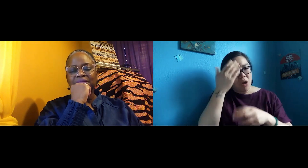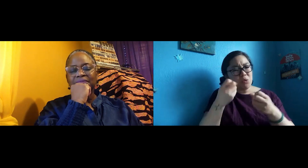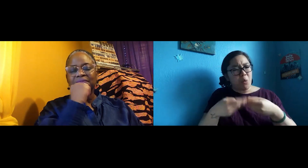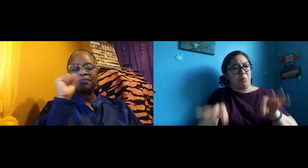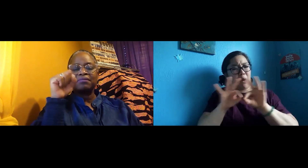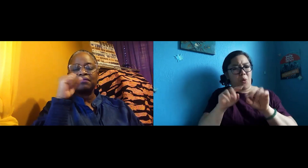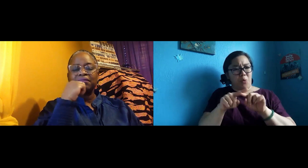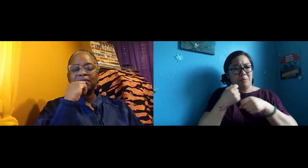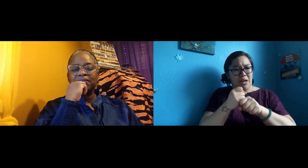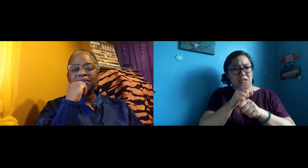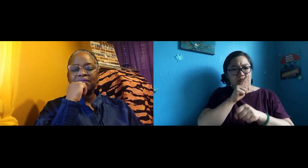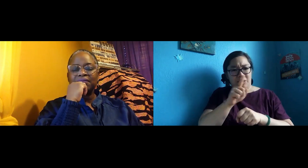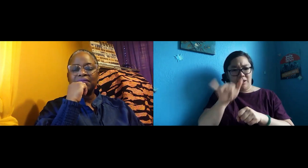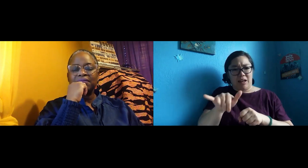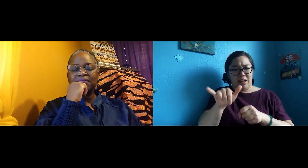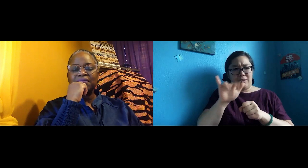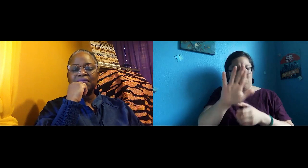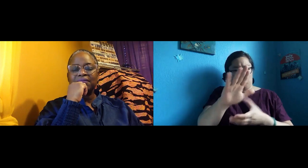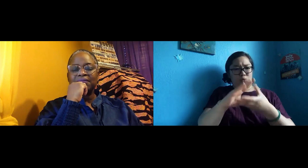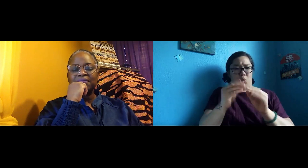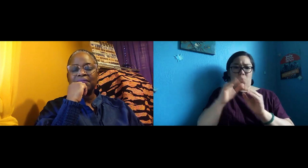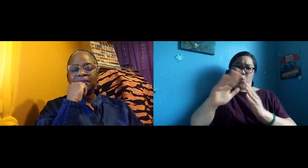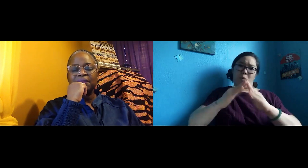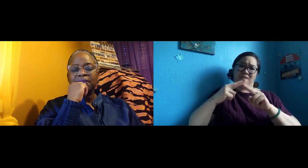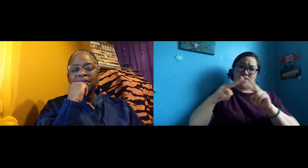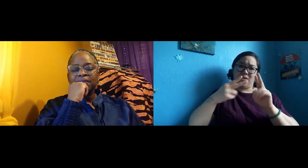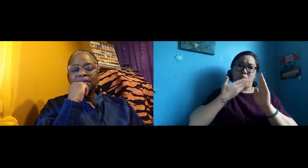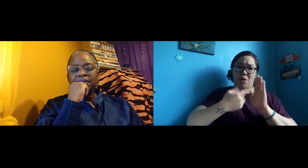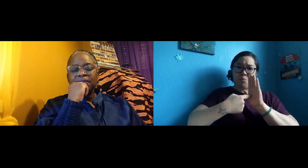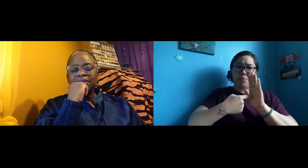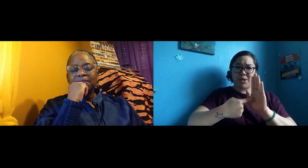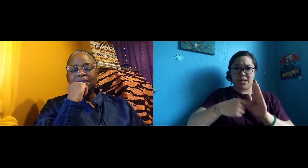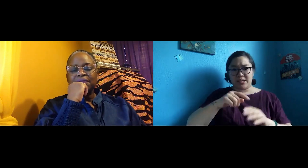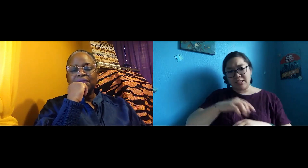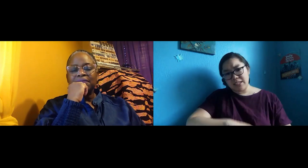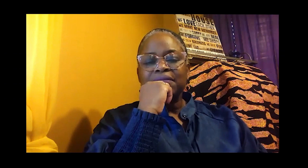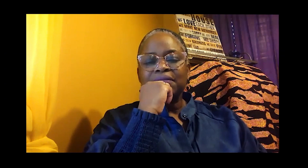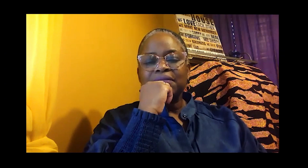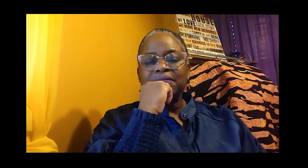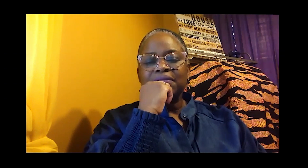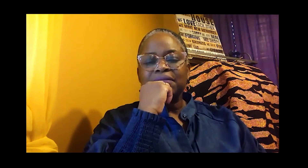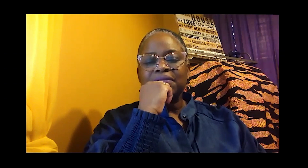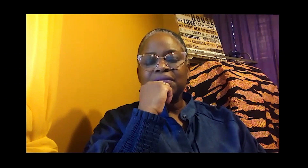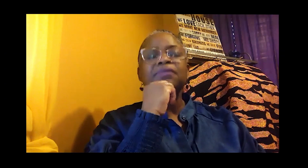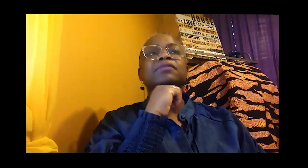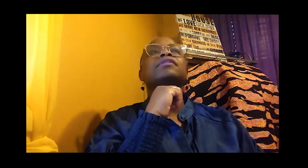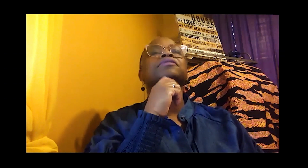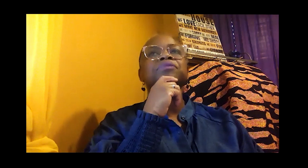produced. Why is it important to tell these stories in a way that is truly representative?